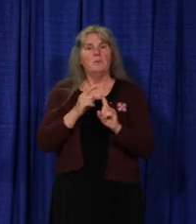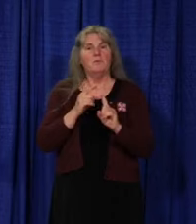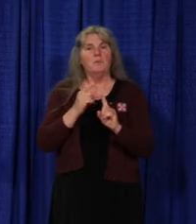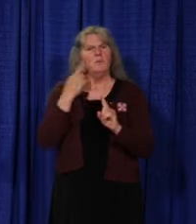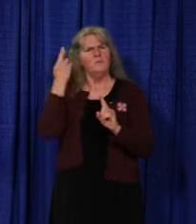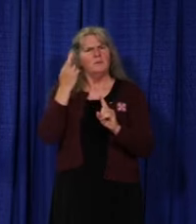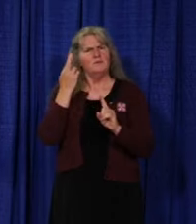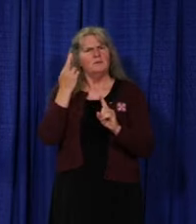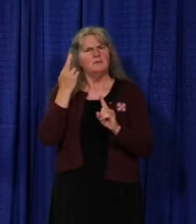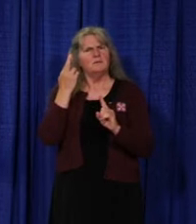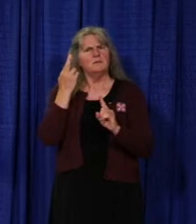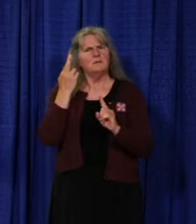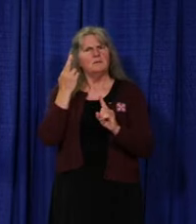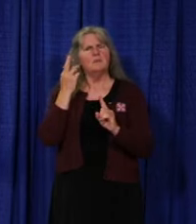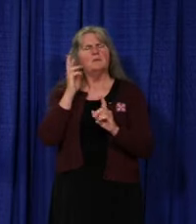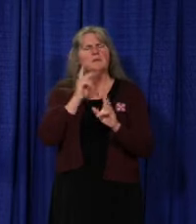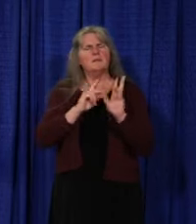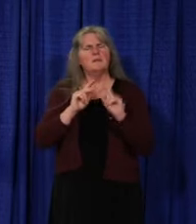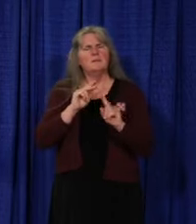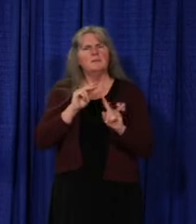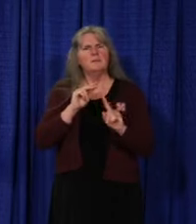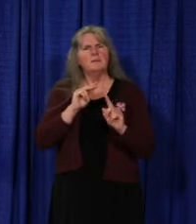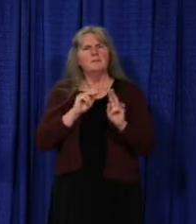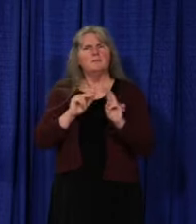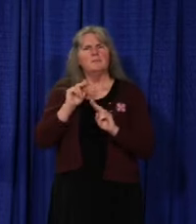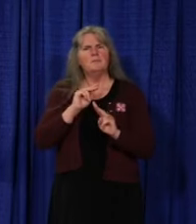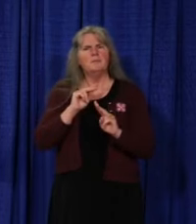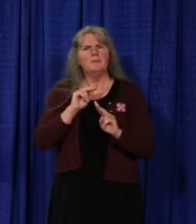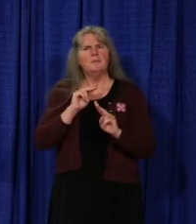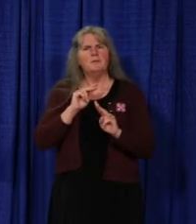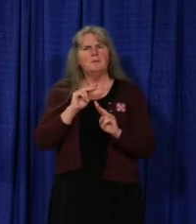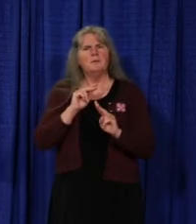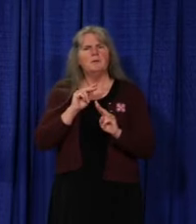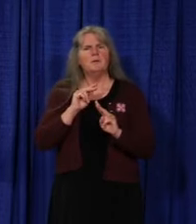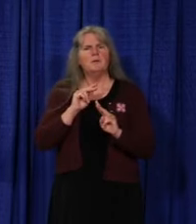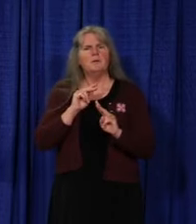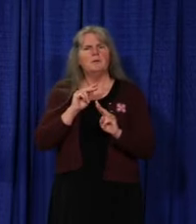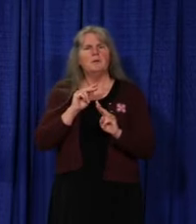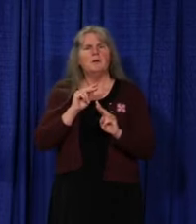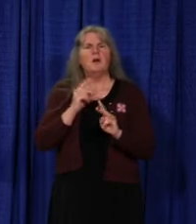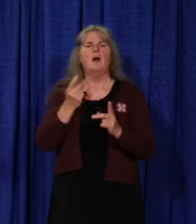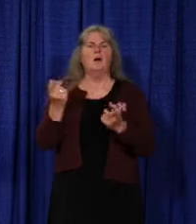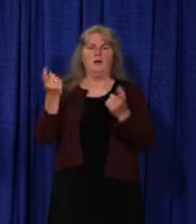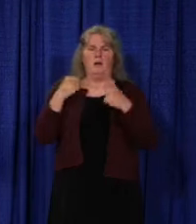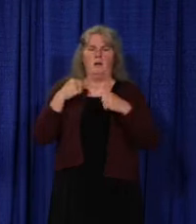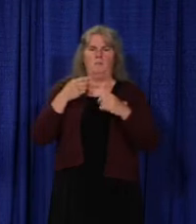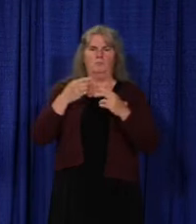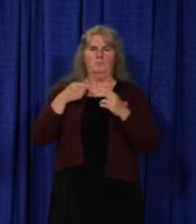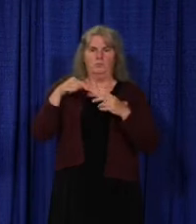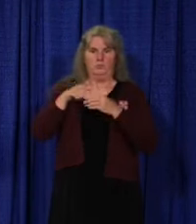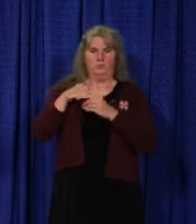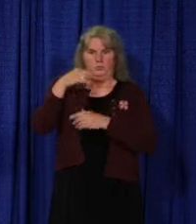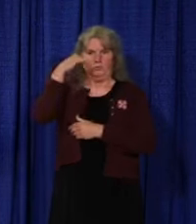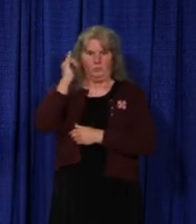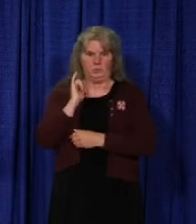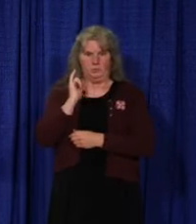reasons why folks are in Yukon and not on transportation routes towards Alaska.